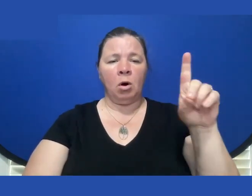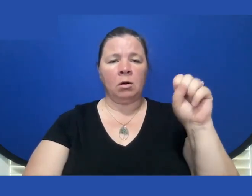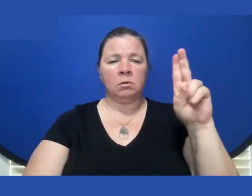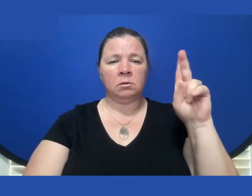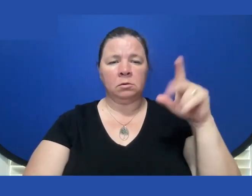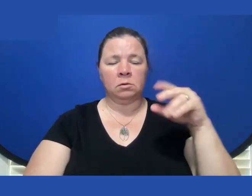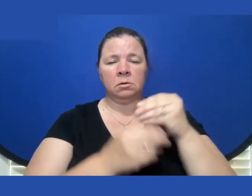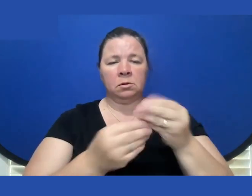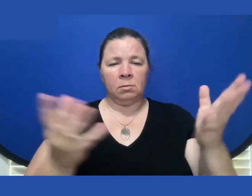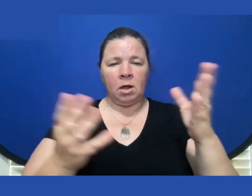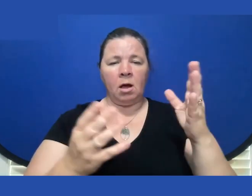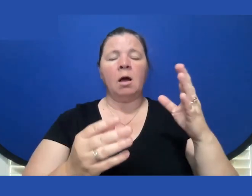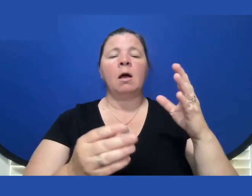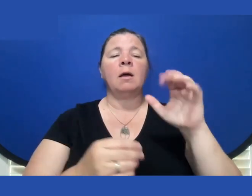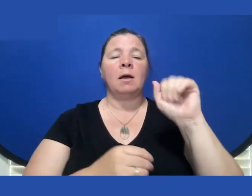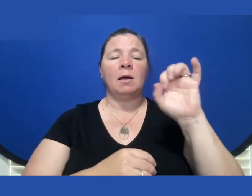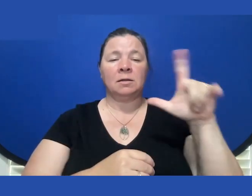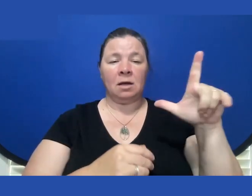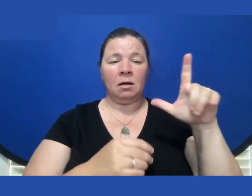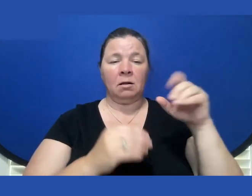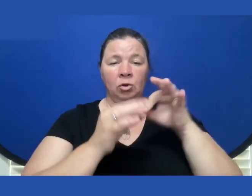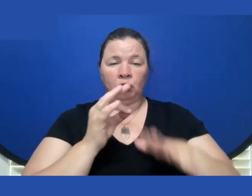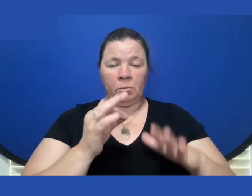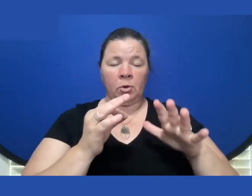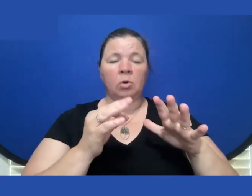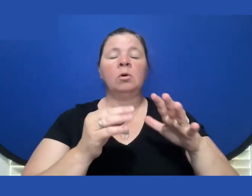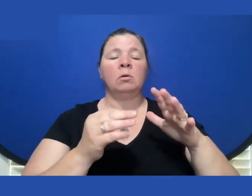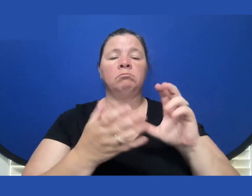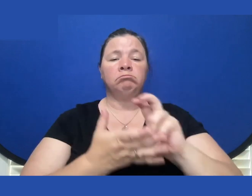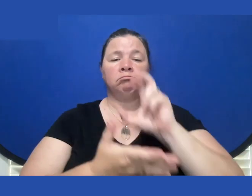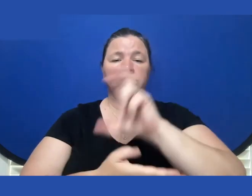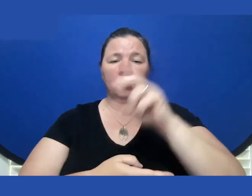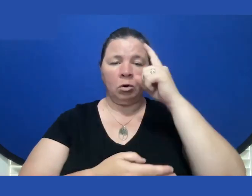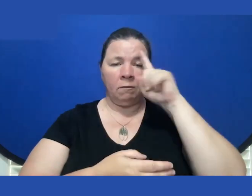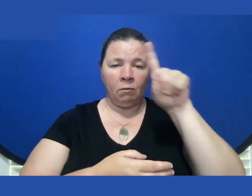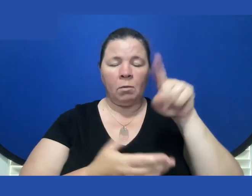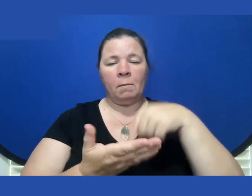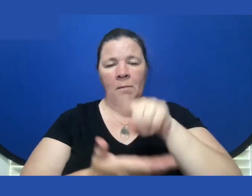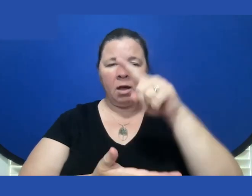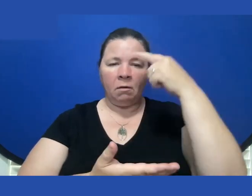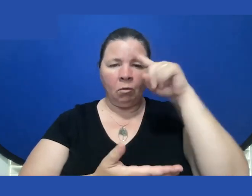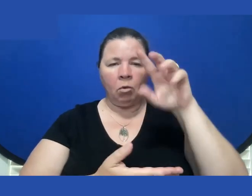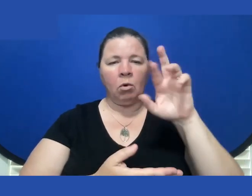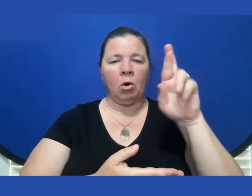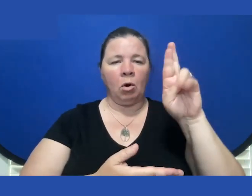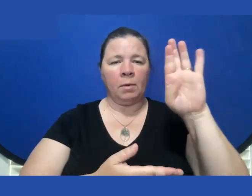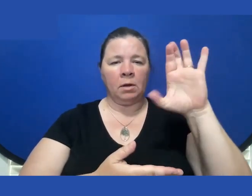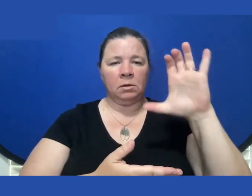sponsored by RBC Royal Bank for 2023 and supplied by Maple Communications Canada.